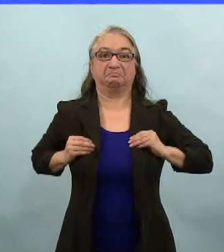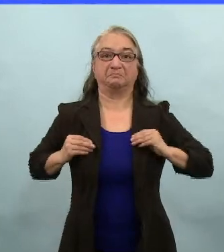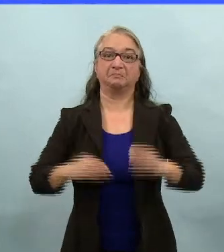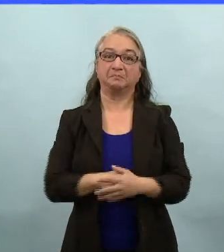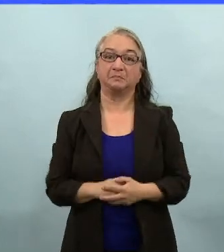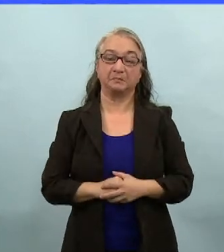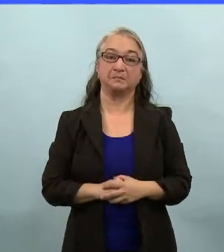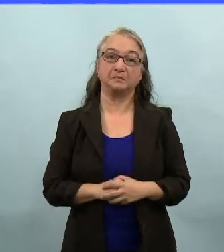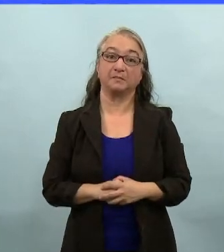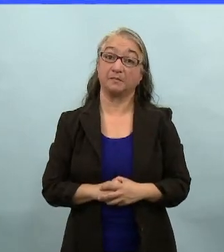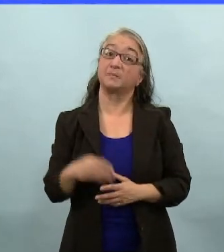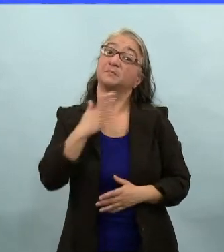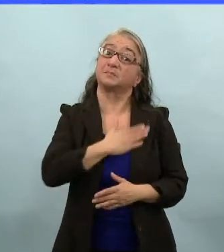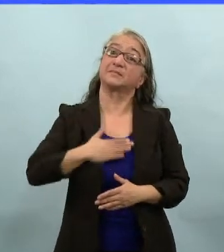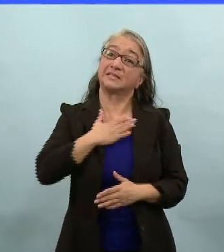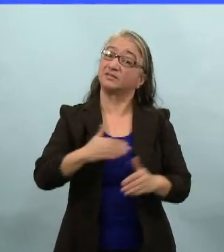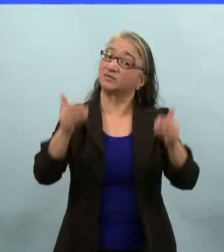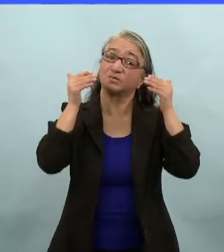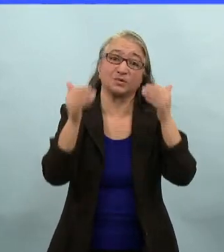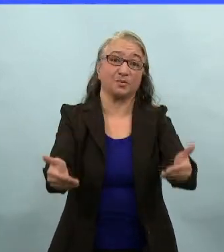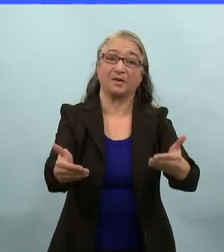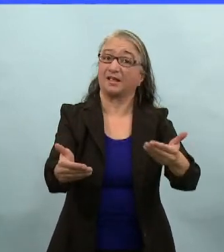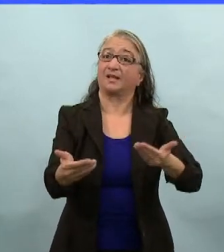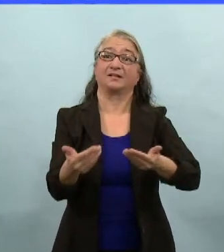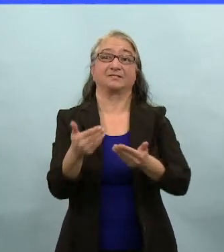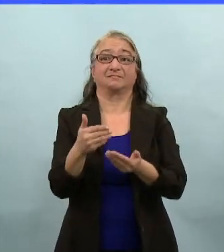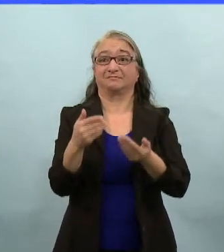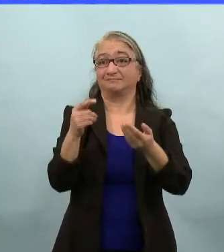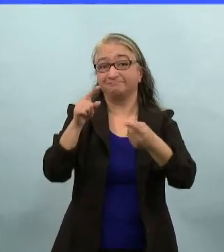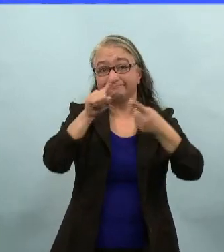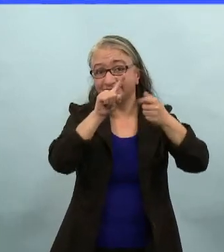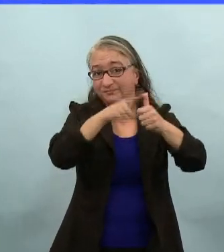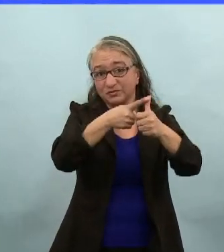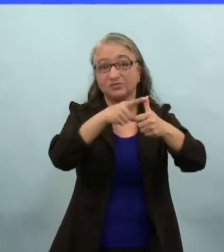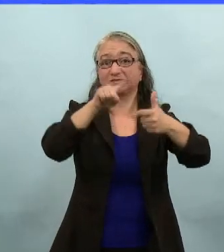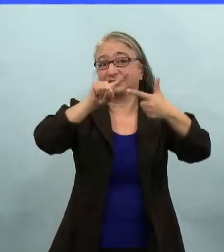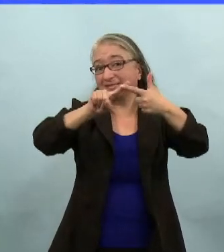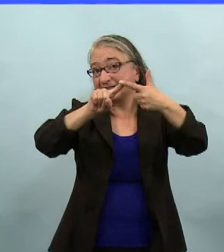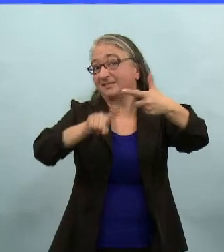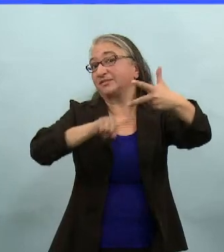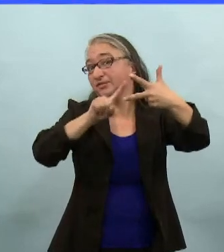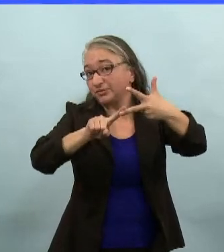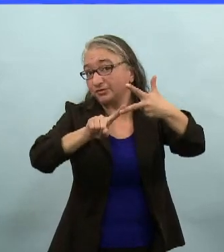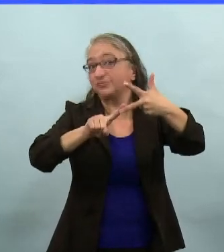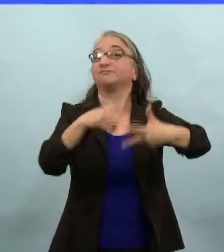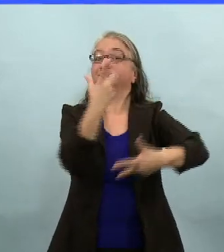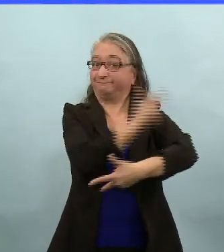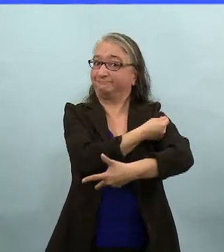and third doses when they are recommended and think about travel when that becomes